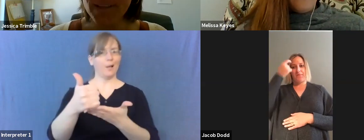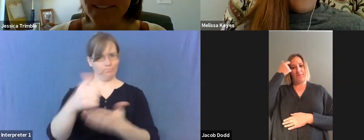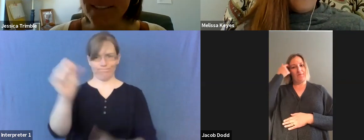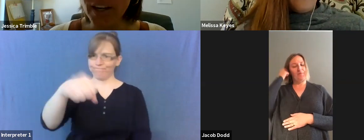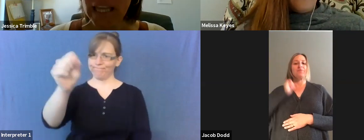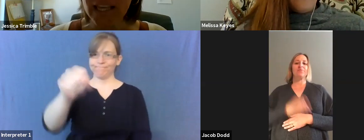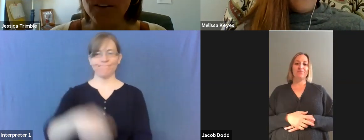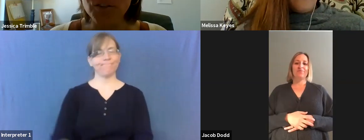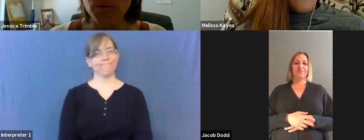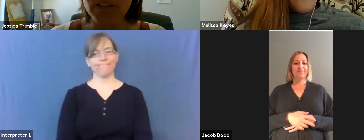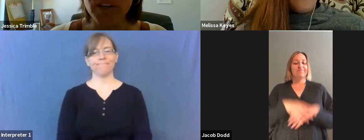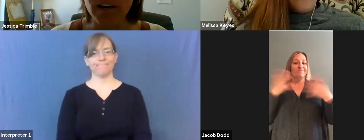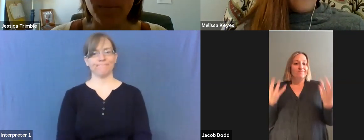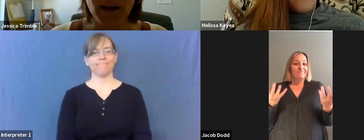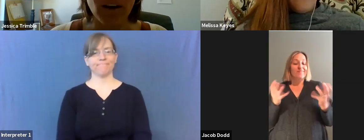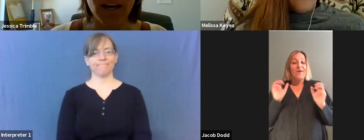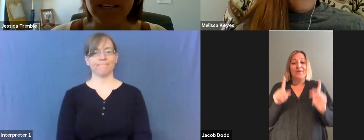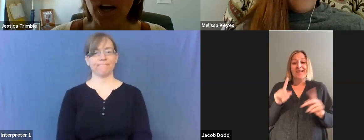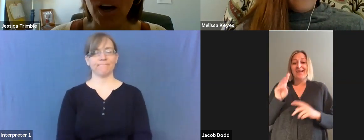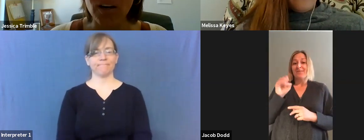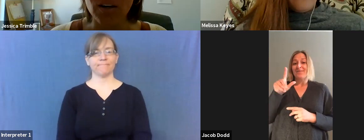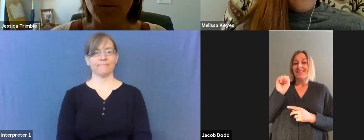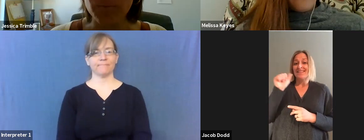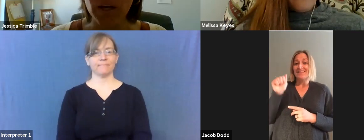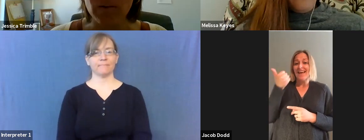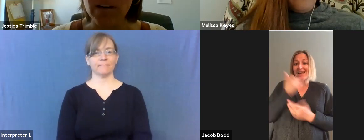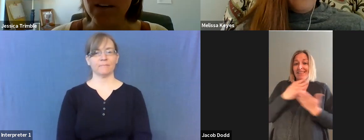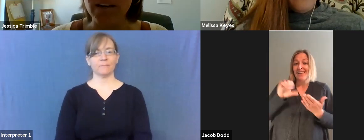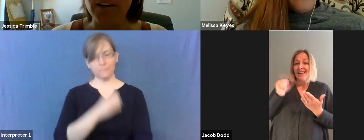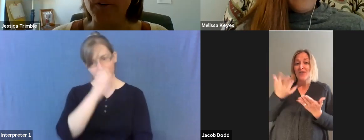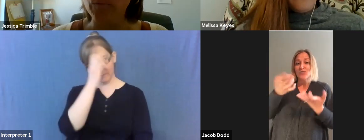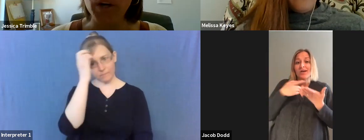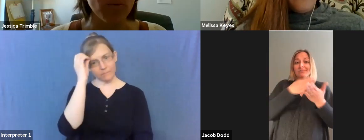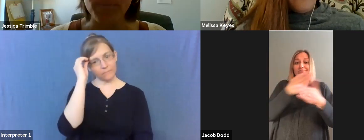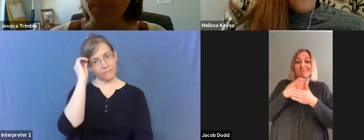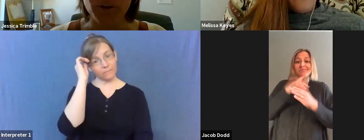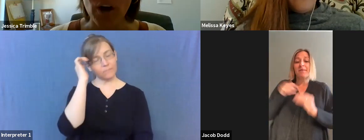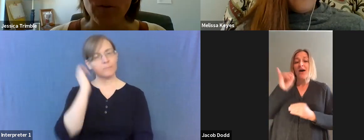Melissa, is there anything else you want to share about IDR, or what's been going on or what you want people to know?